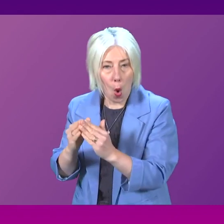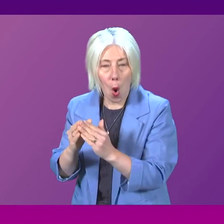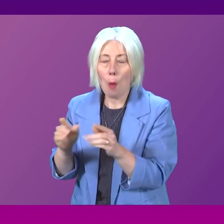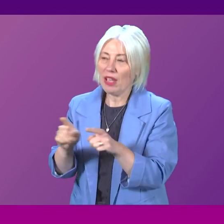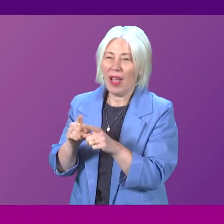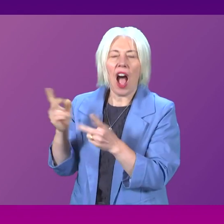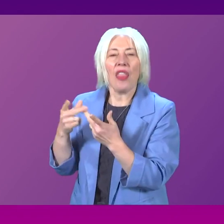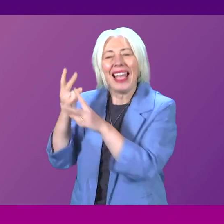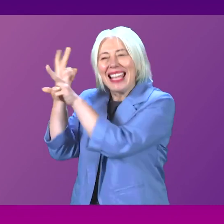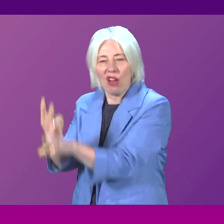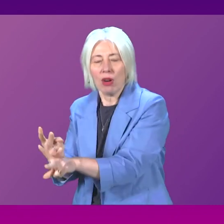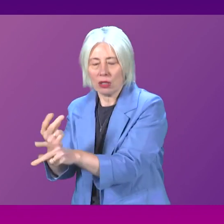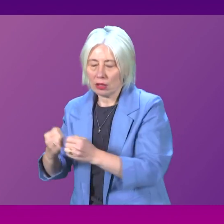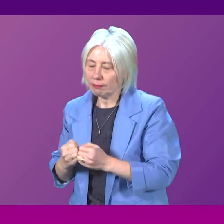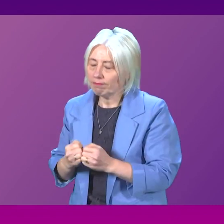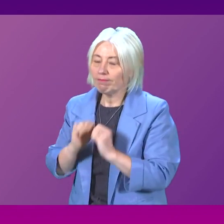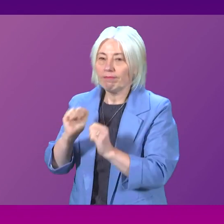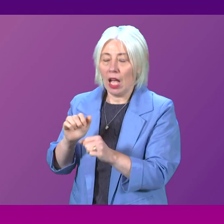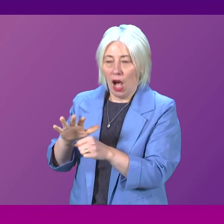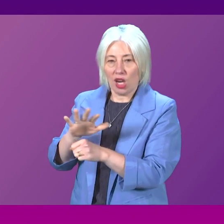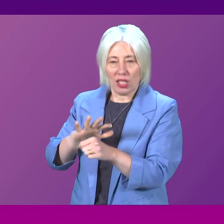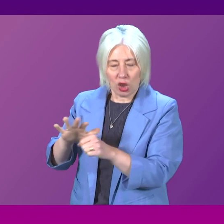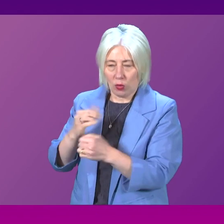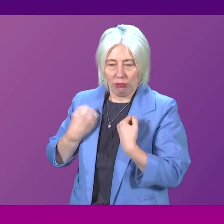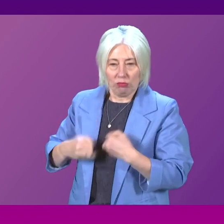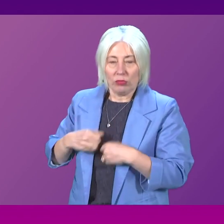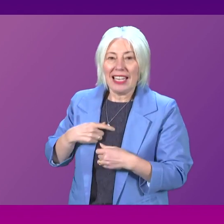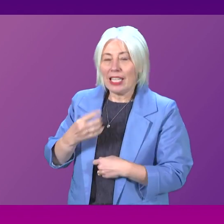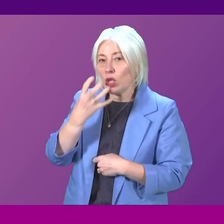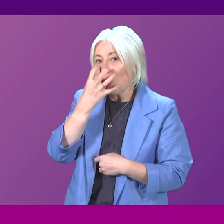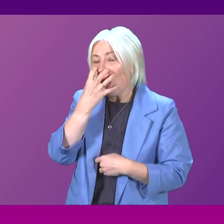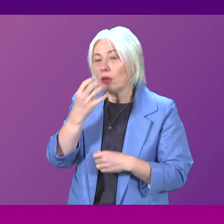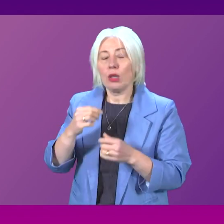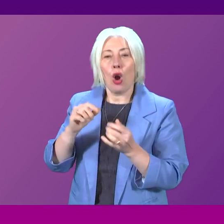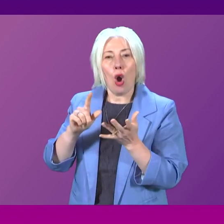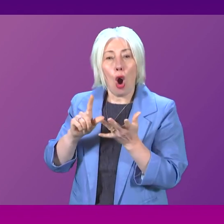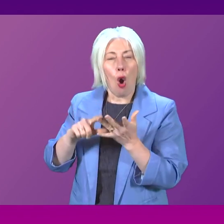Her condition is such that she requires oxygen constantly and relies on nebulisers and suction